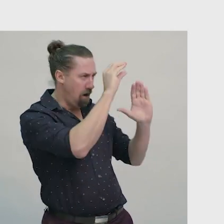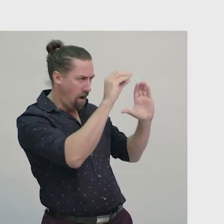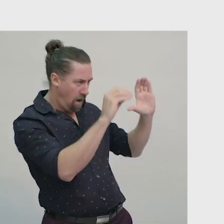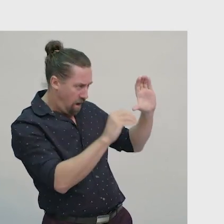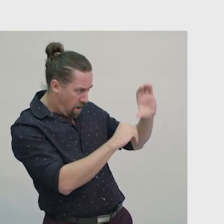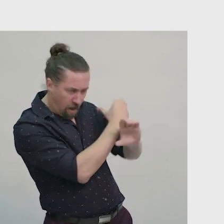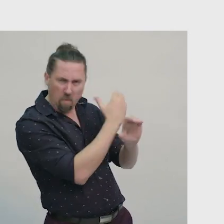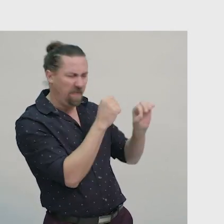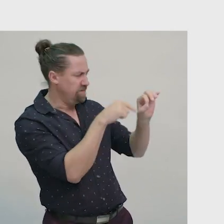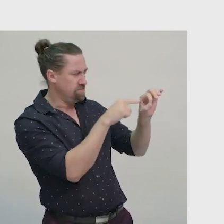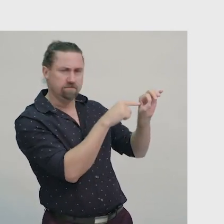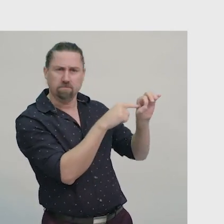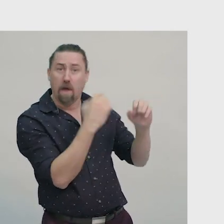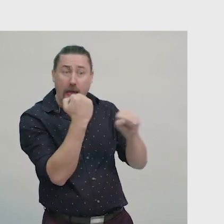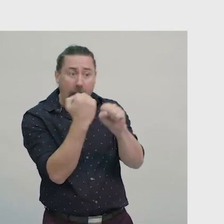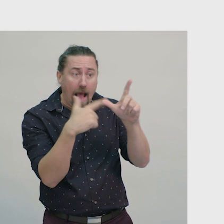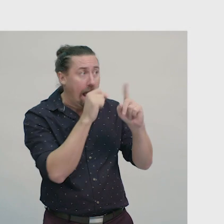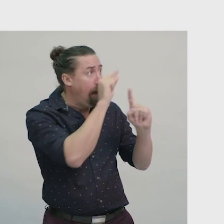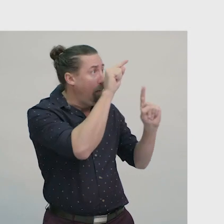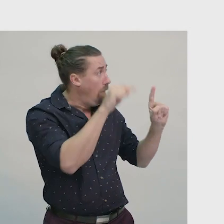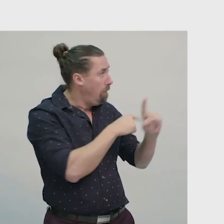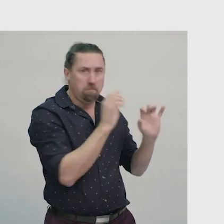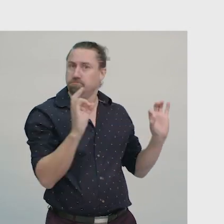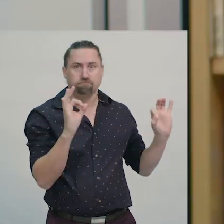There's no spaces in between the segments, are there?